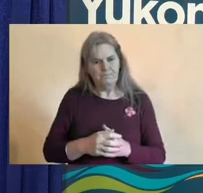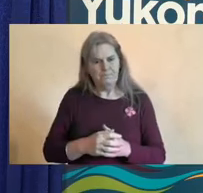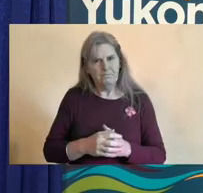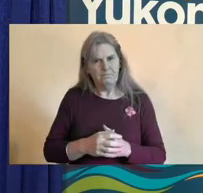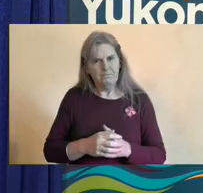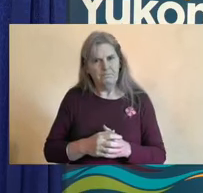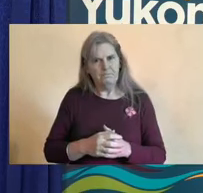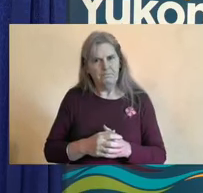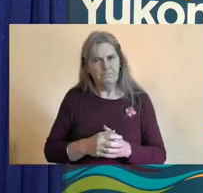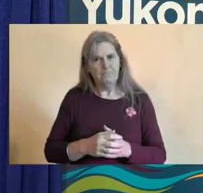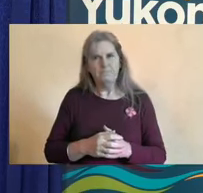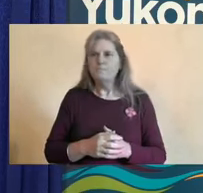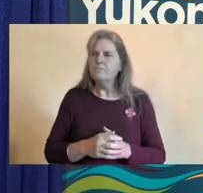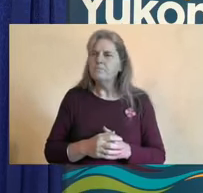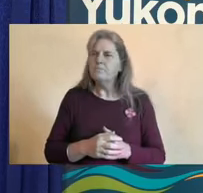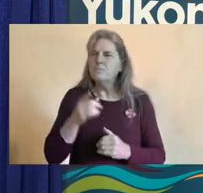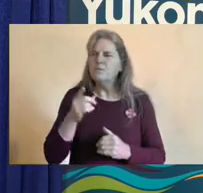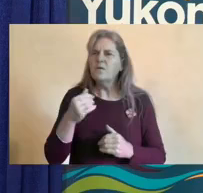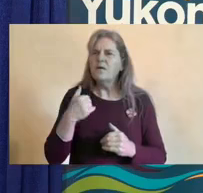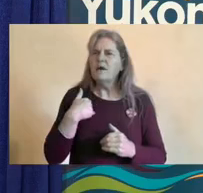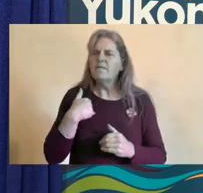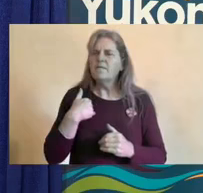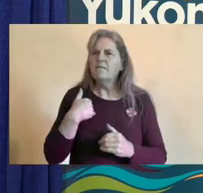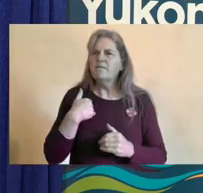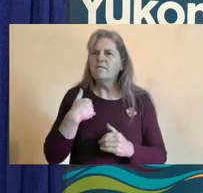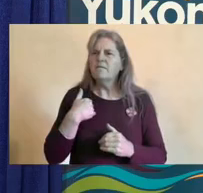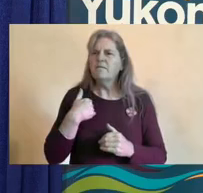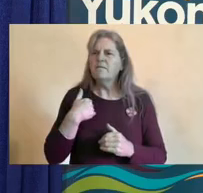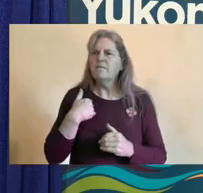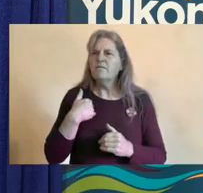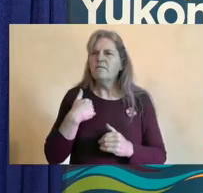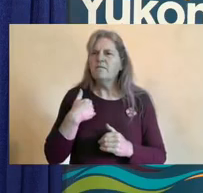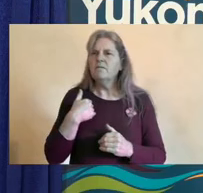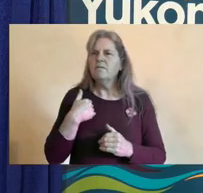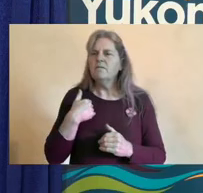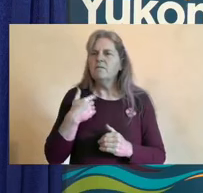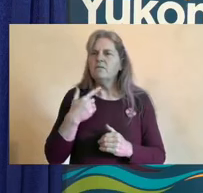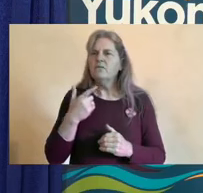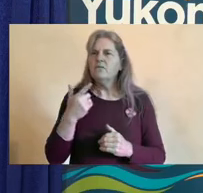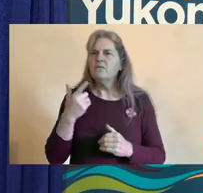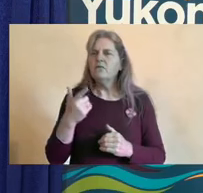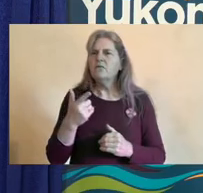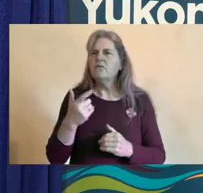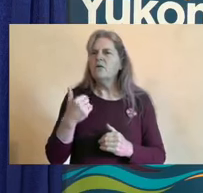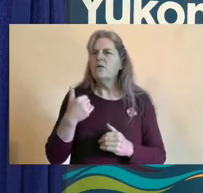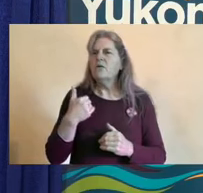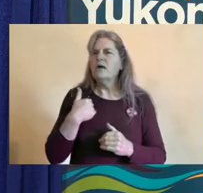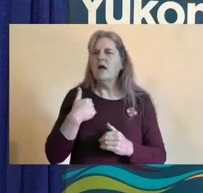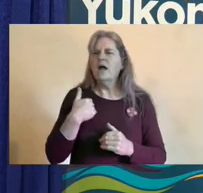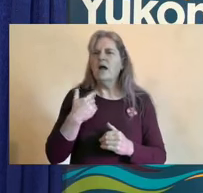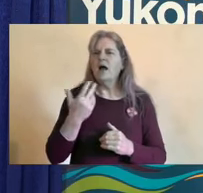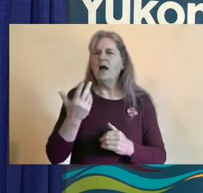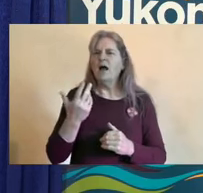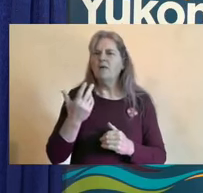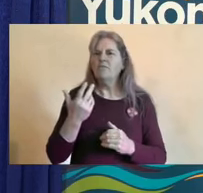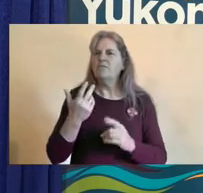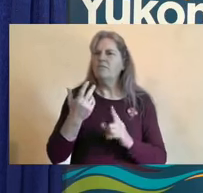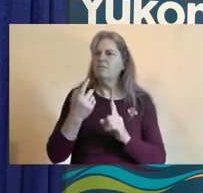have a budget determined for this panel? We do.